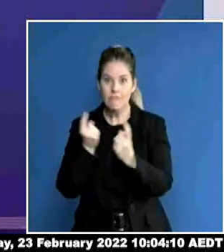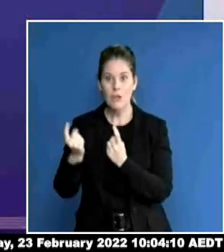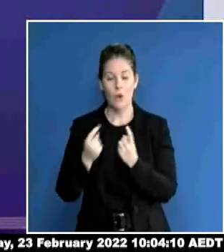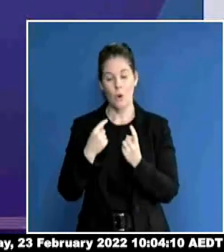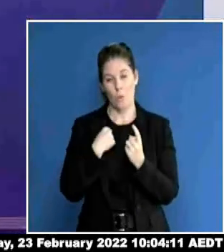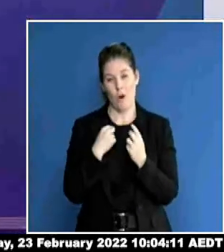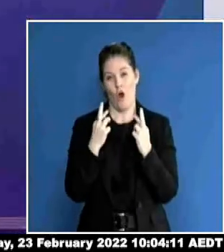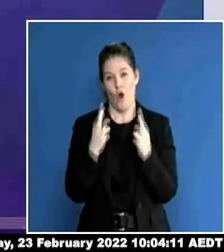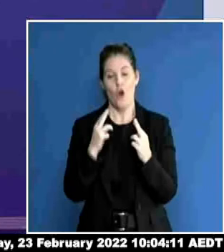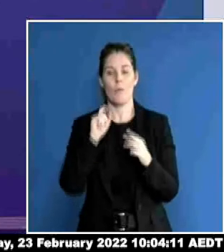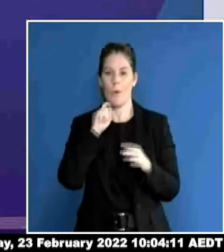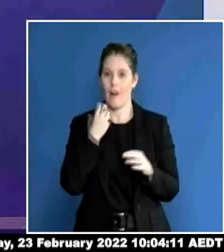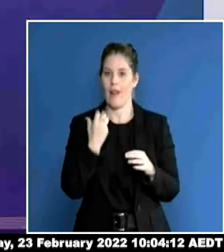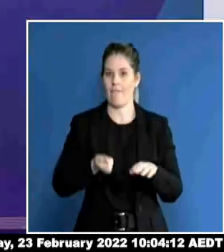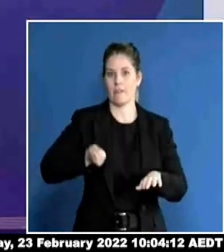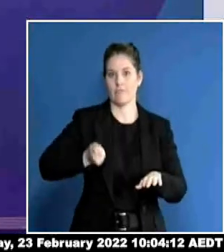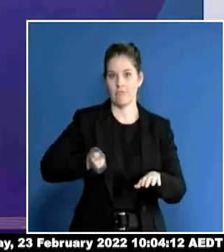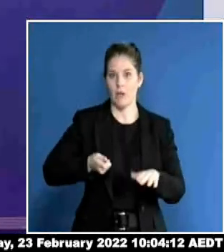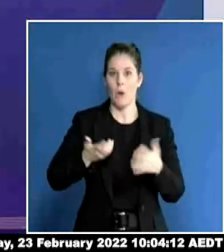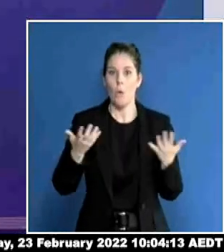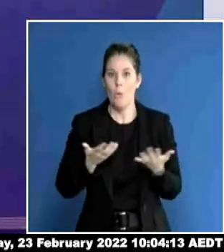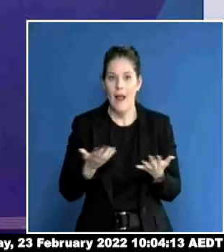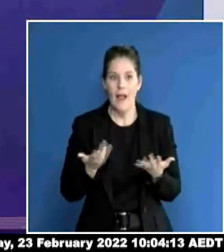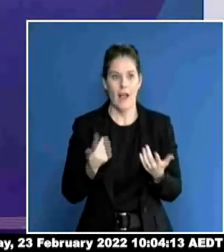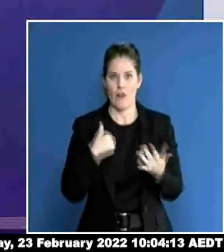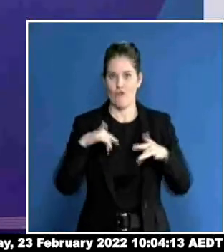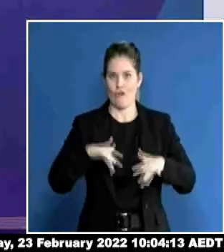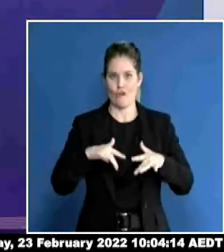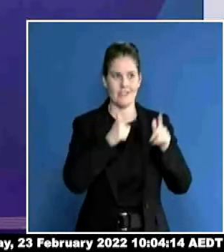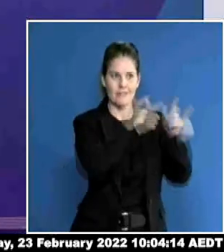And that includes Western Australia and the Northern Territory.